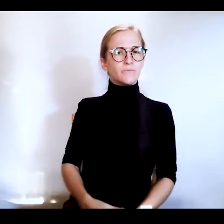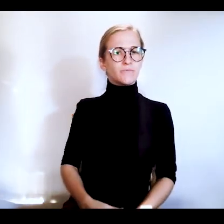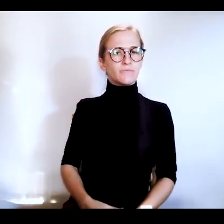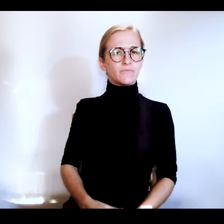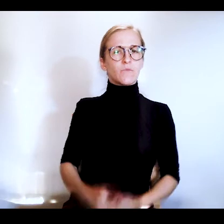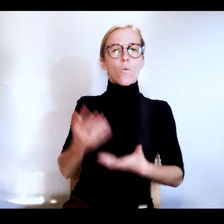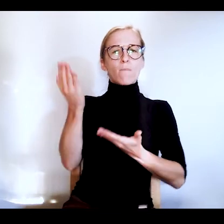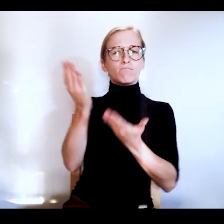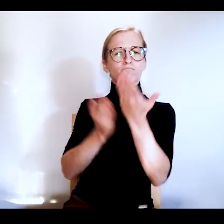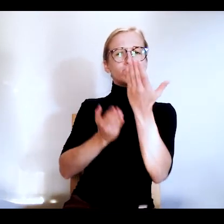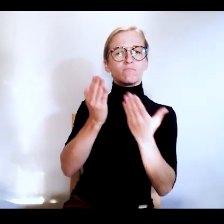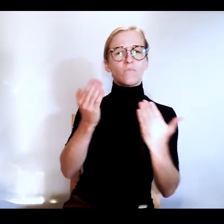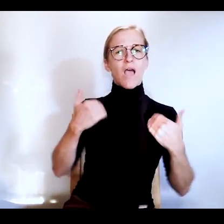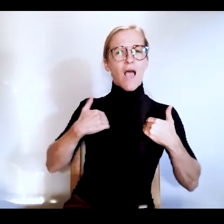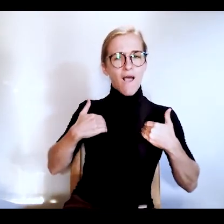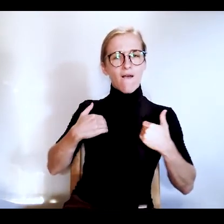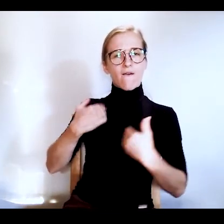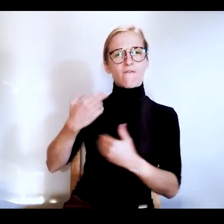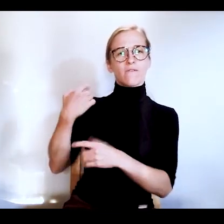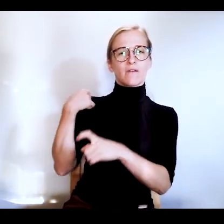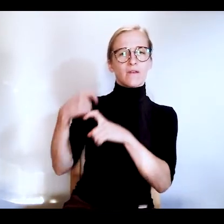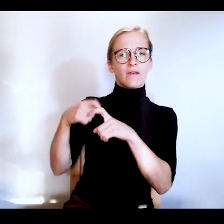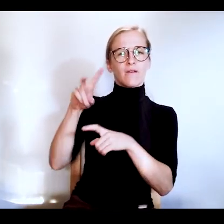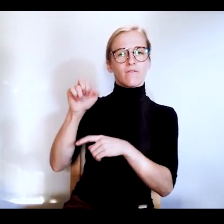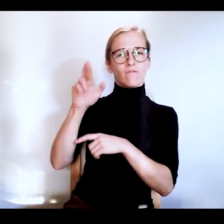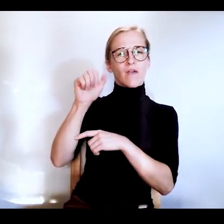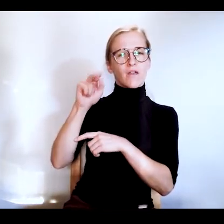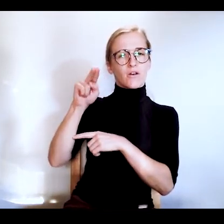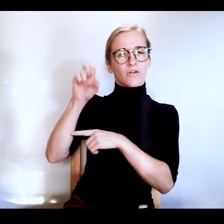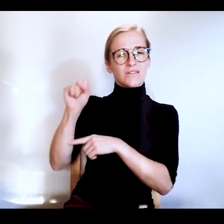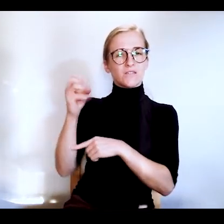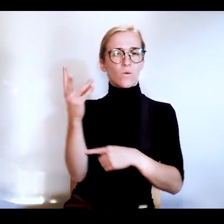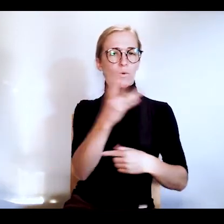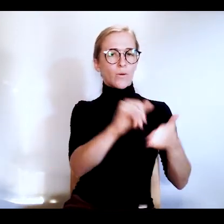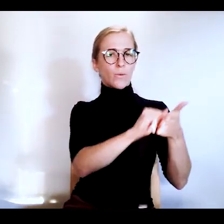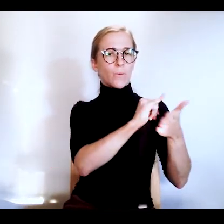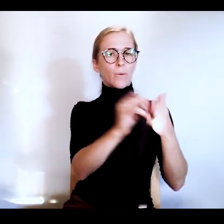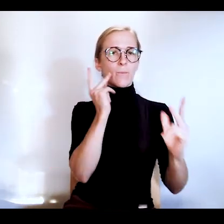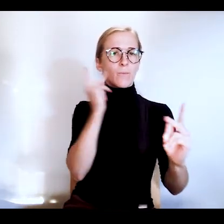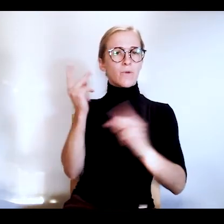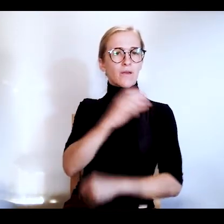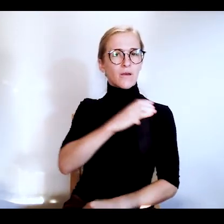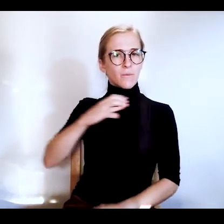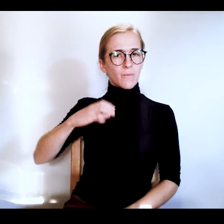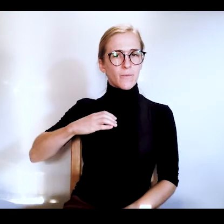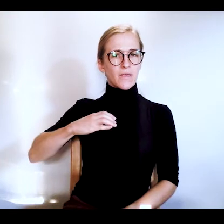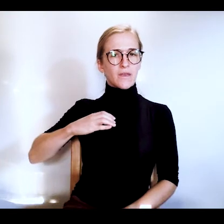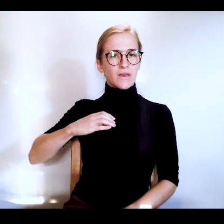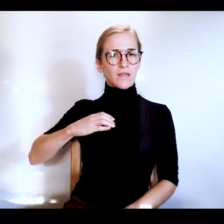What service does the Hispanic Veterans of Western NY Memorial Committee offer